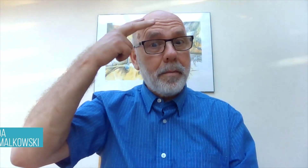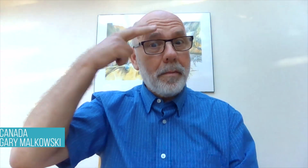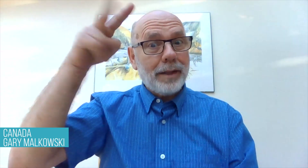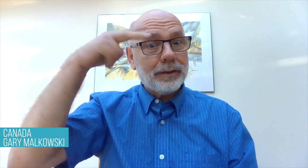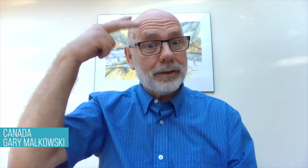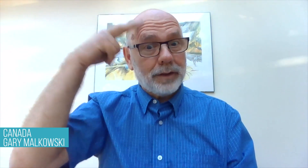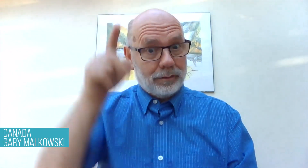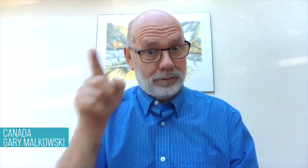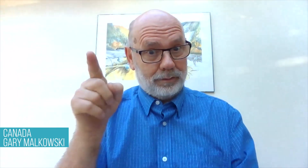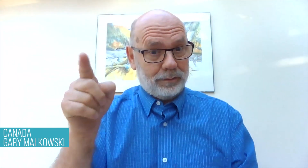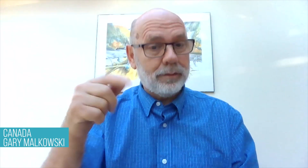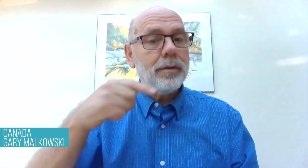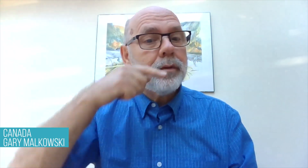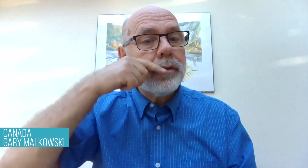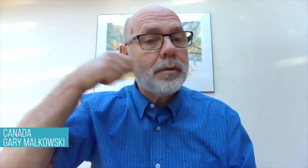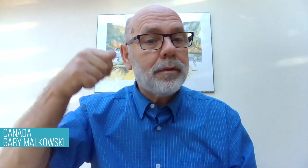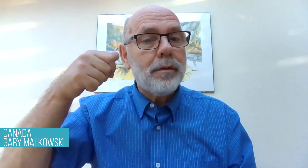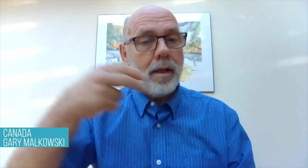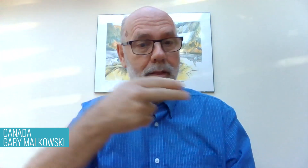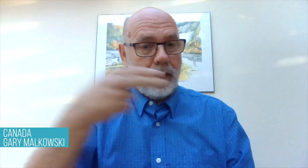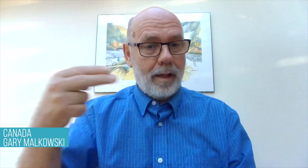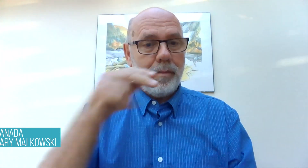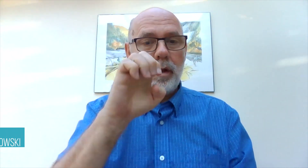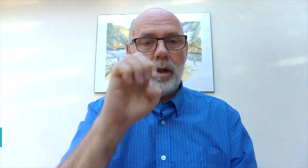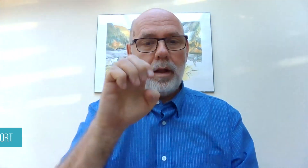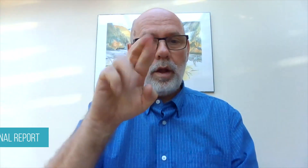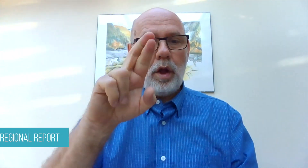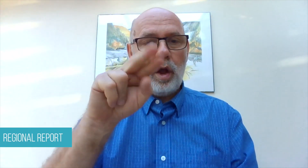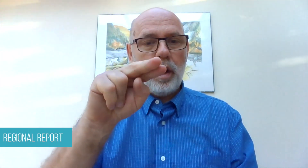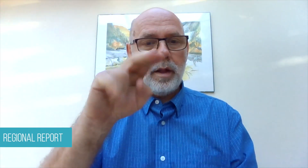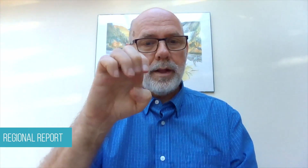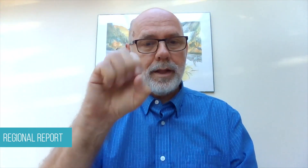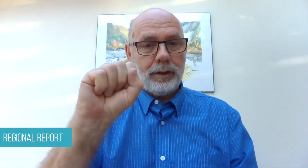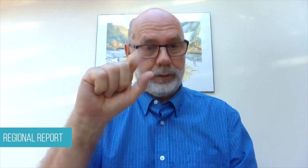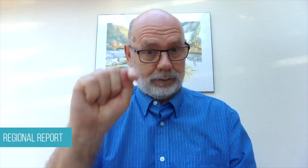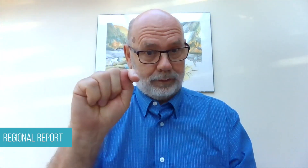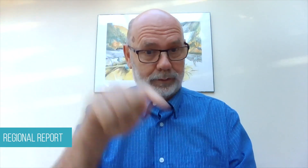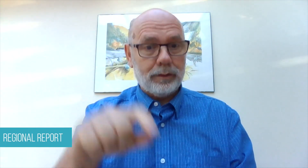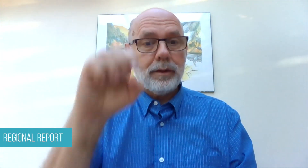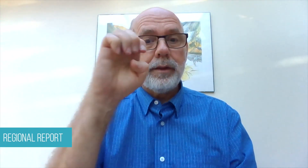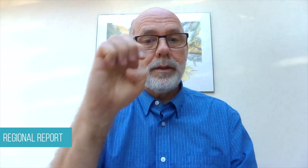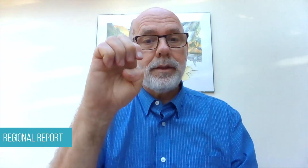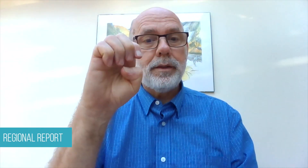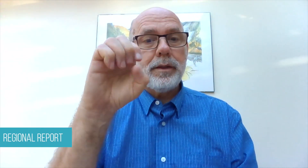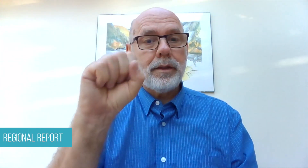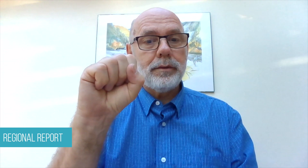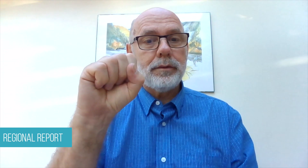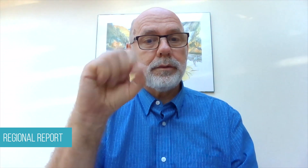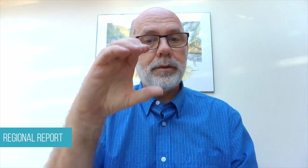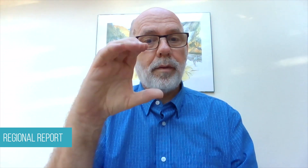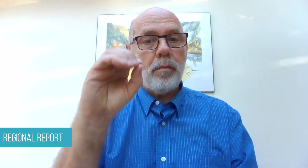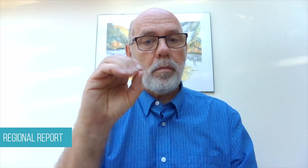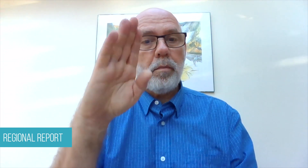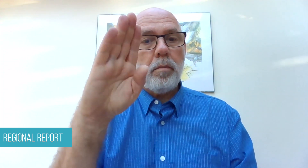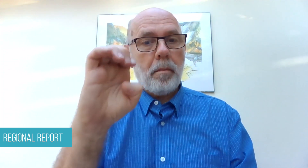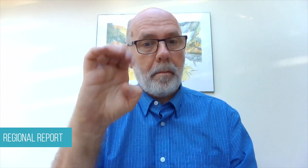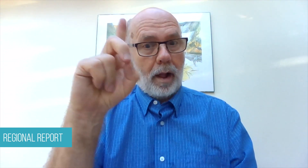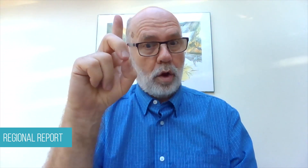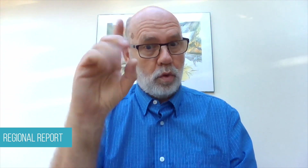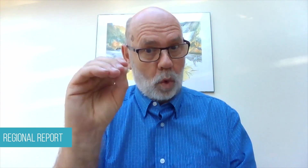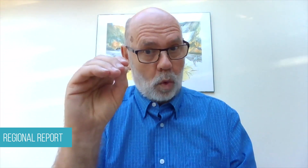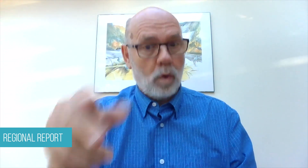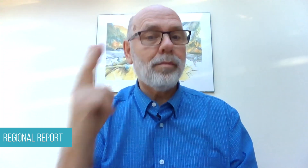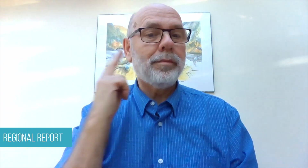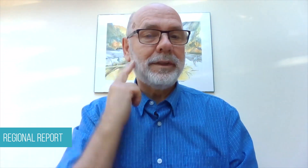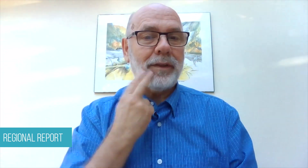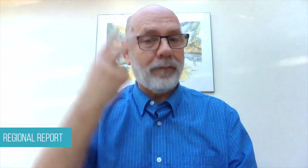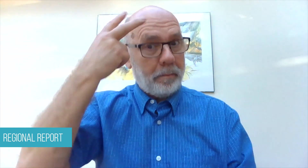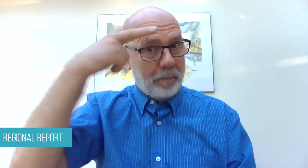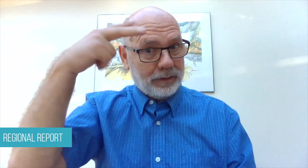In Mexico, a man named Ernesto Escobedo, a Deaf Mexican,